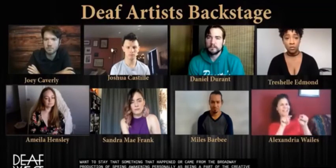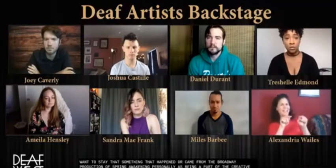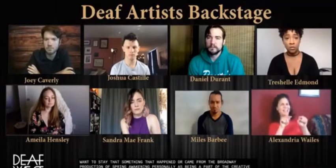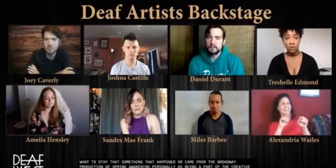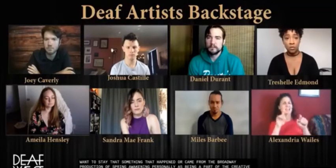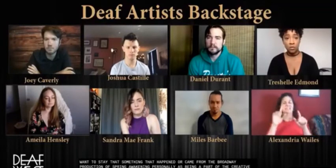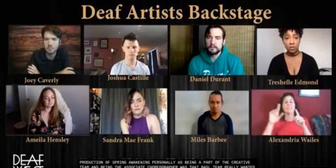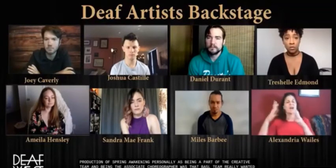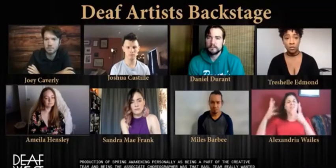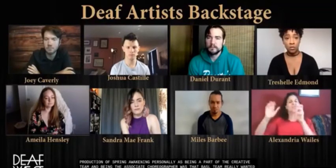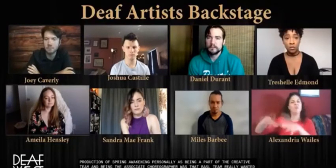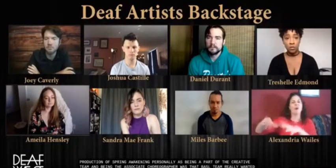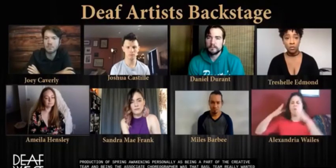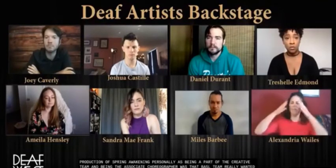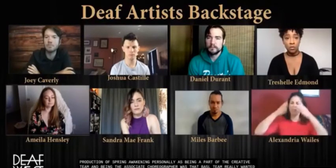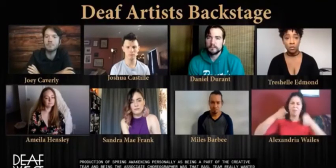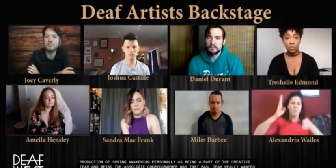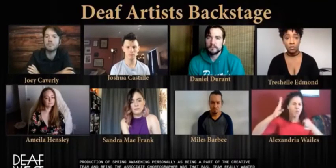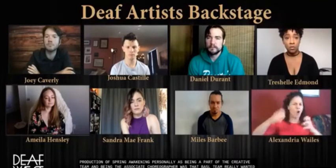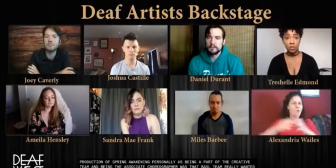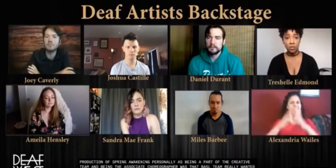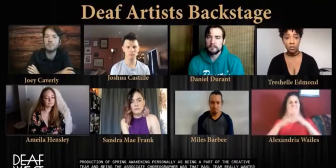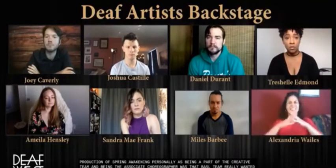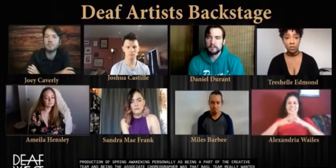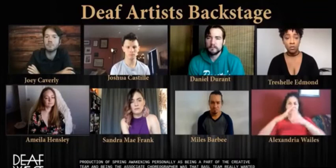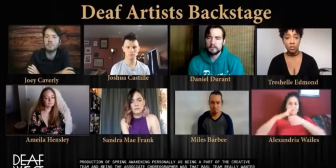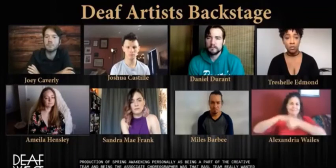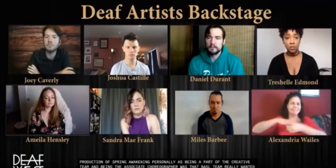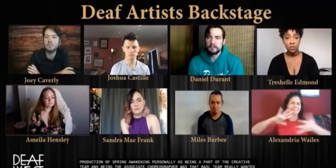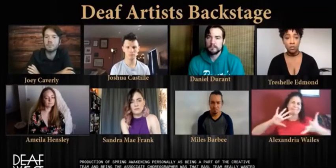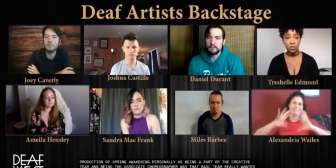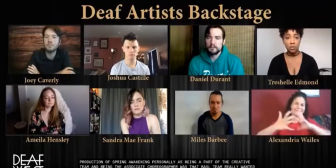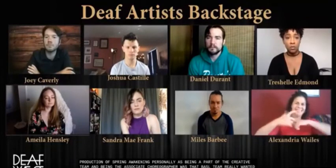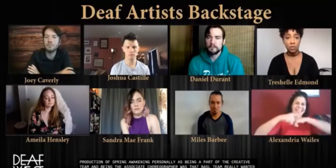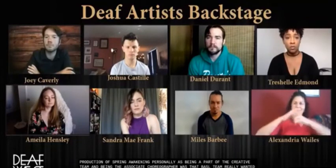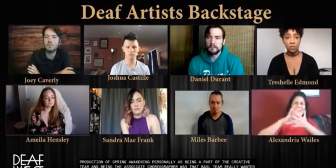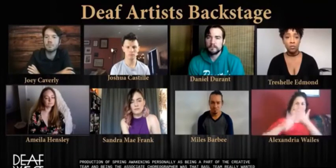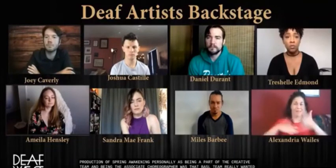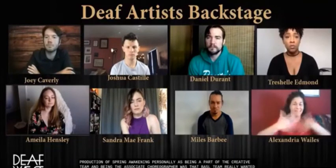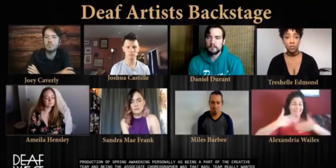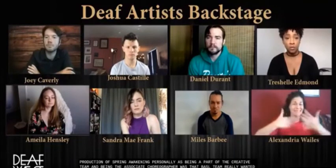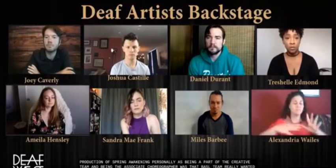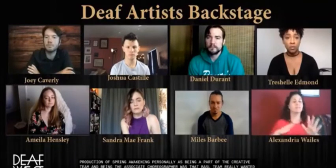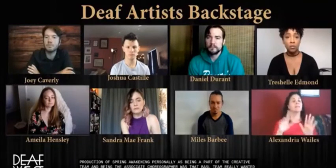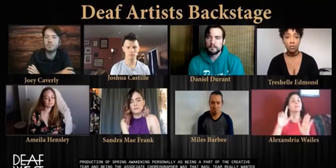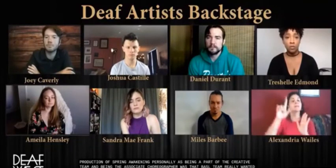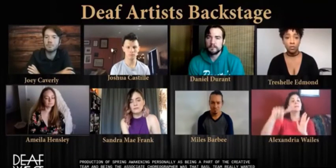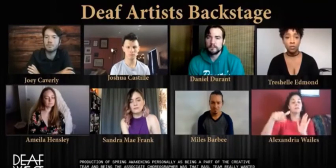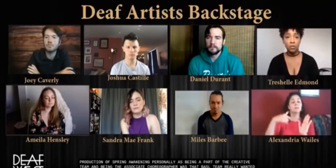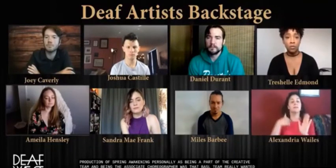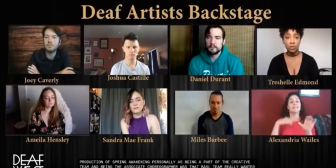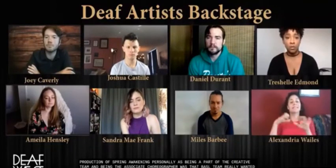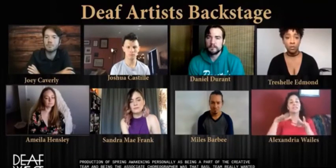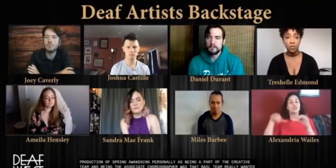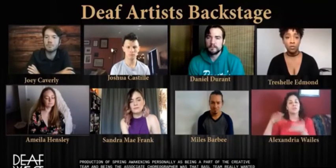And then the ASL team would bring it in and try to finesse it or try to talk through and